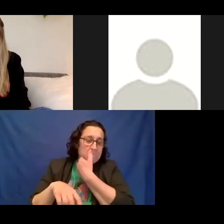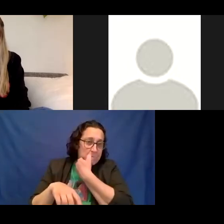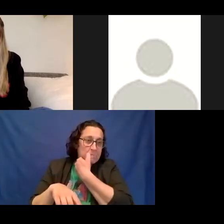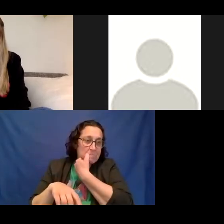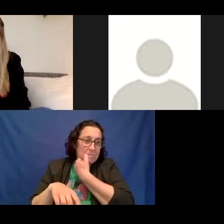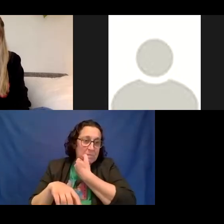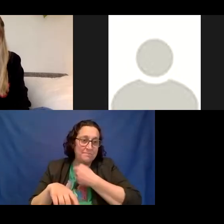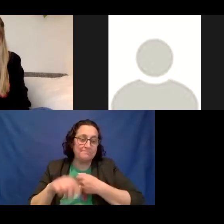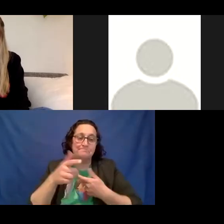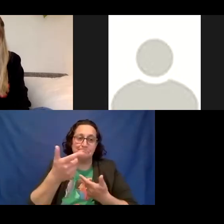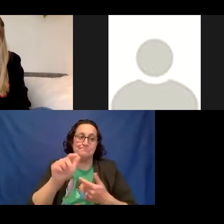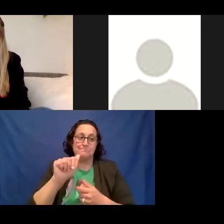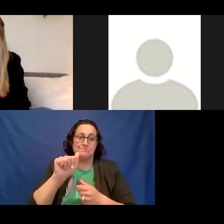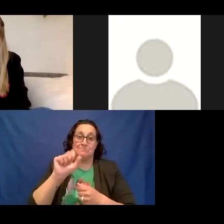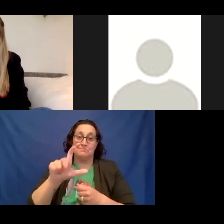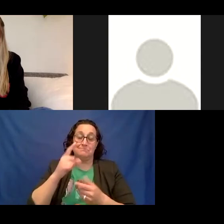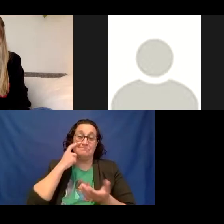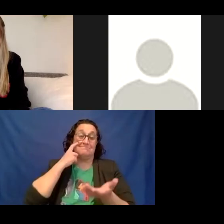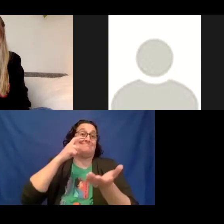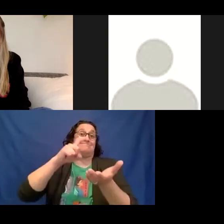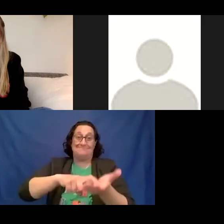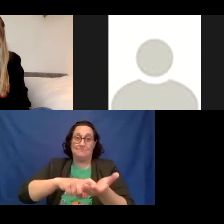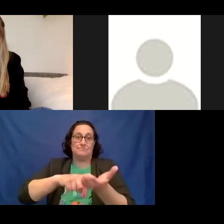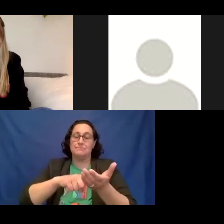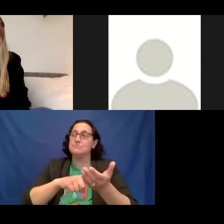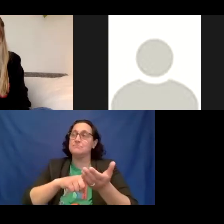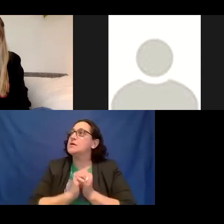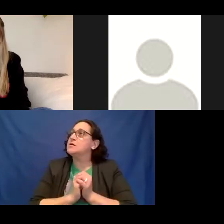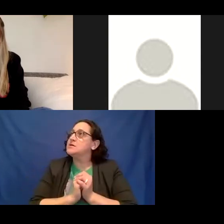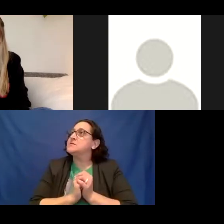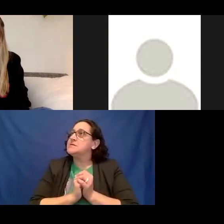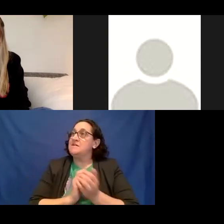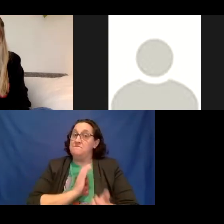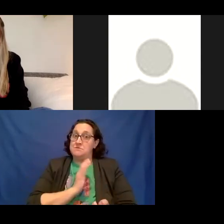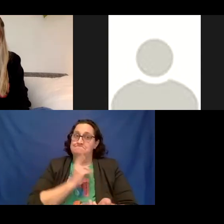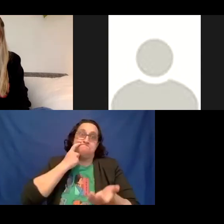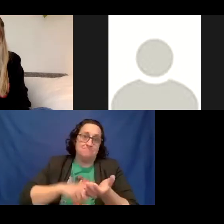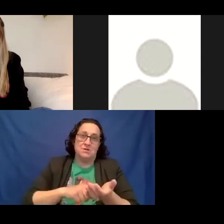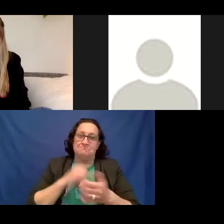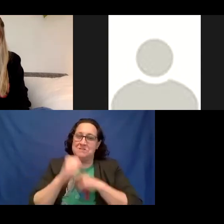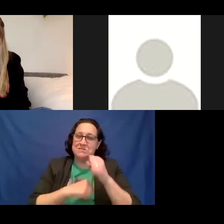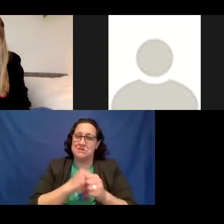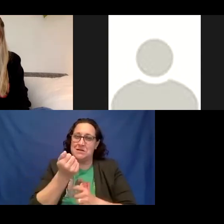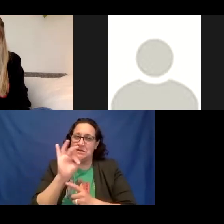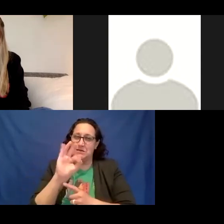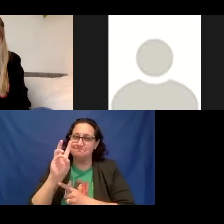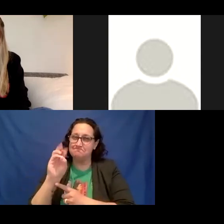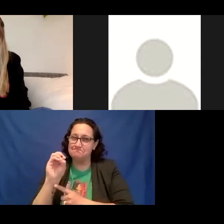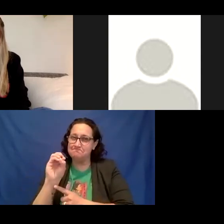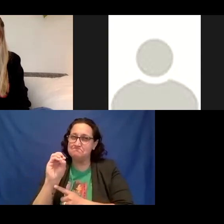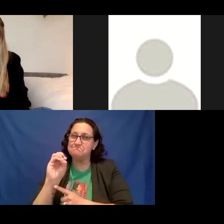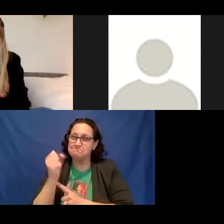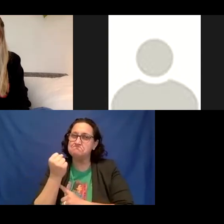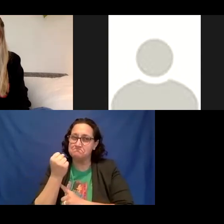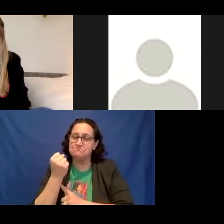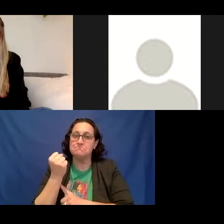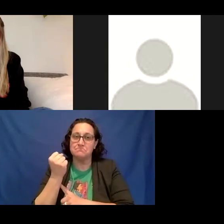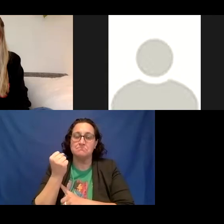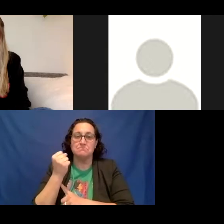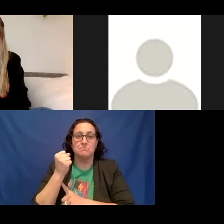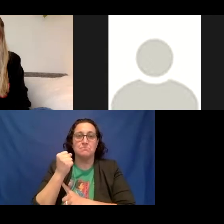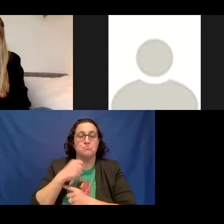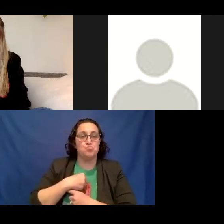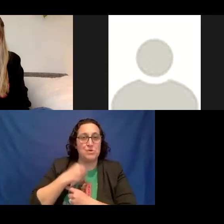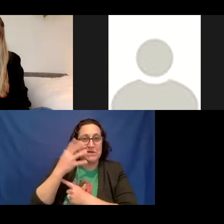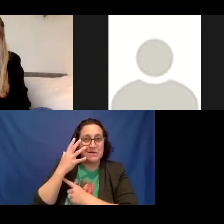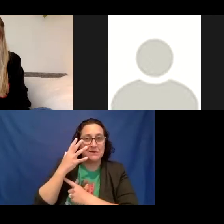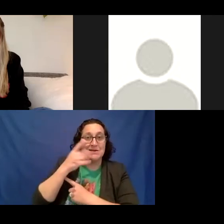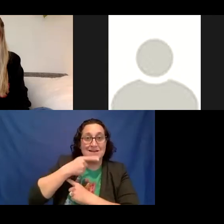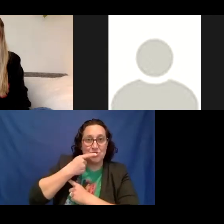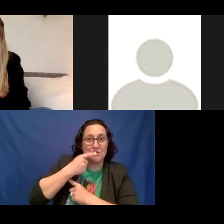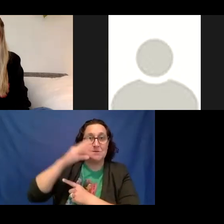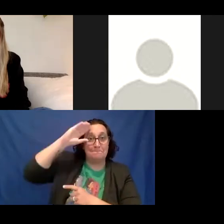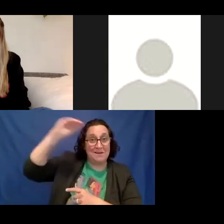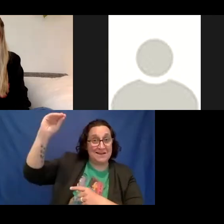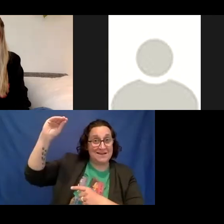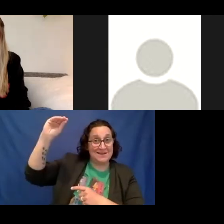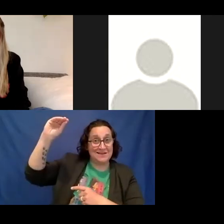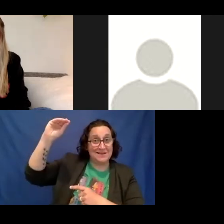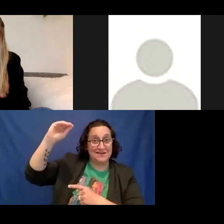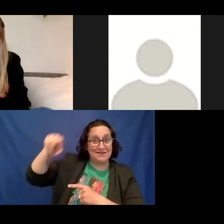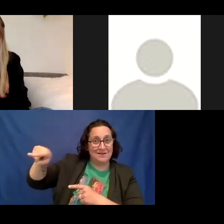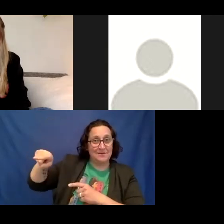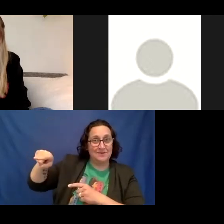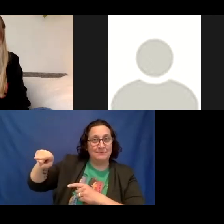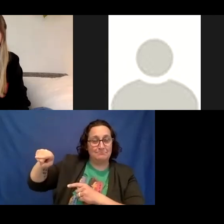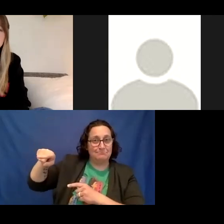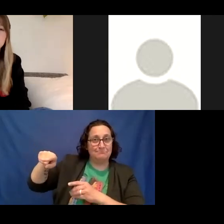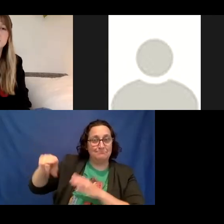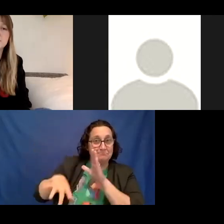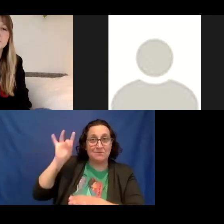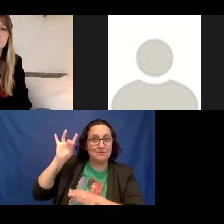Sure, ASL was officially recognized as a language in the 1960s by a white, non-deaf man